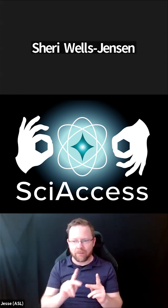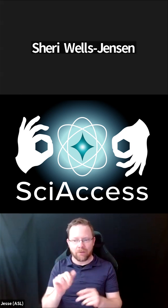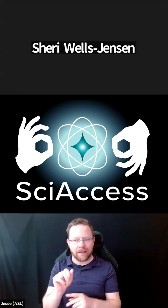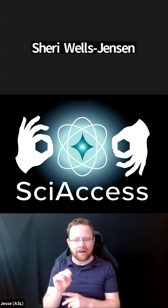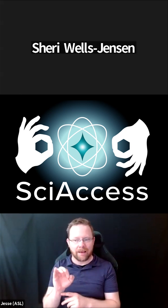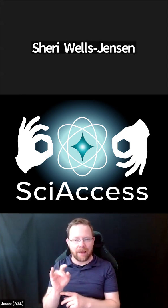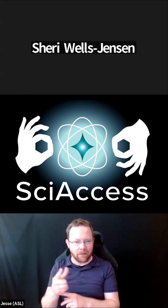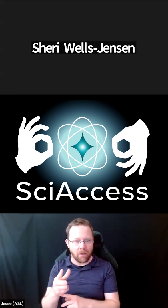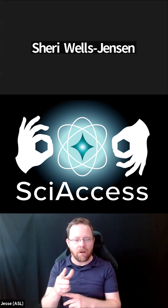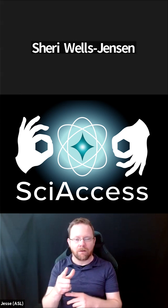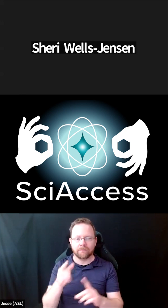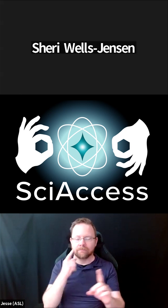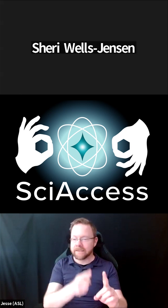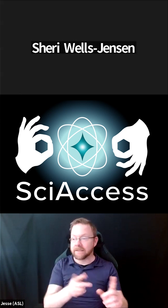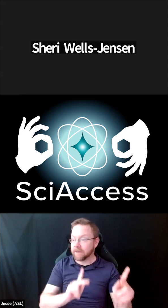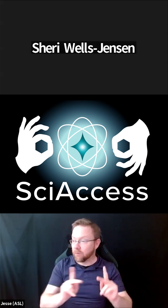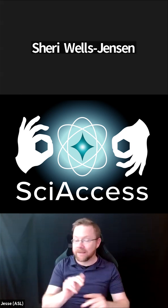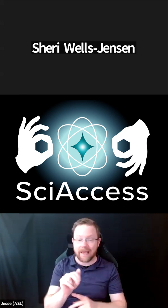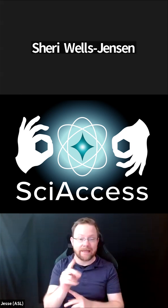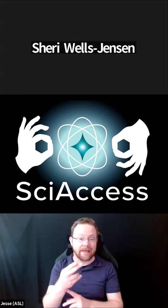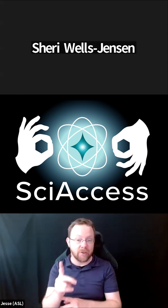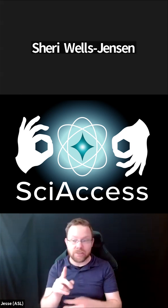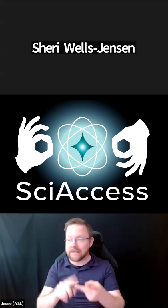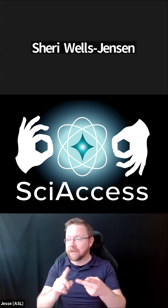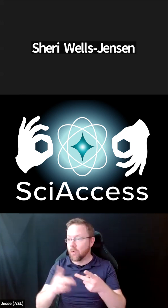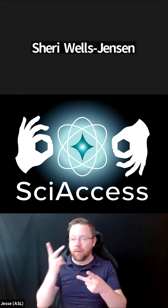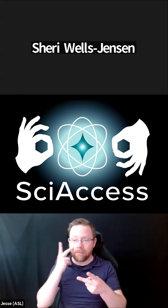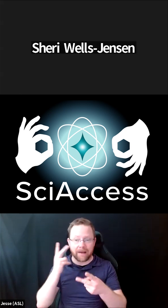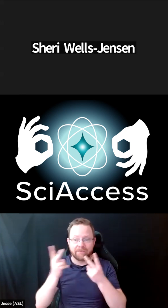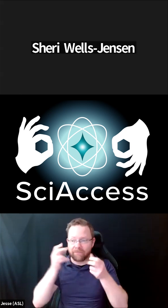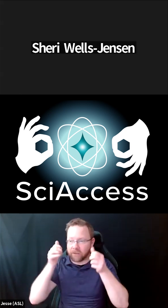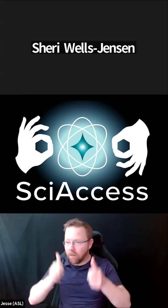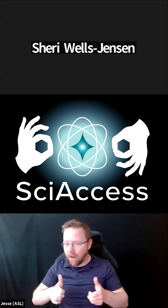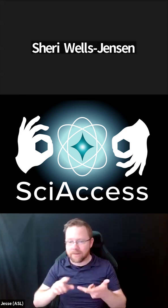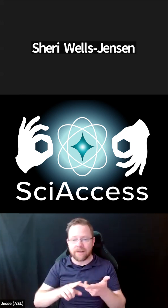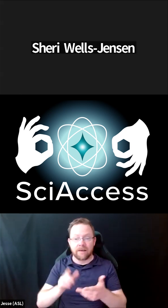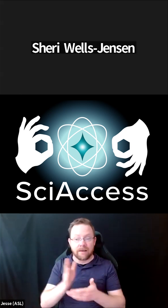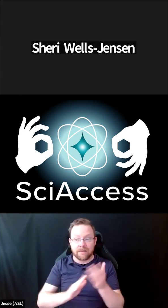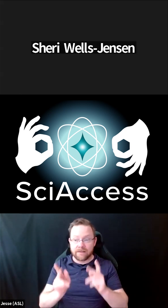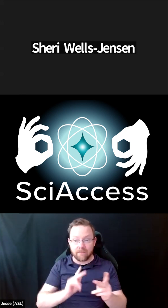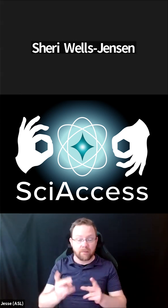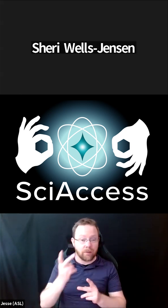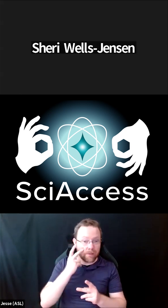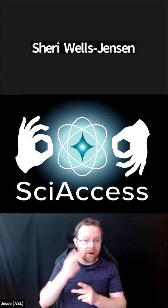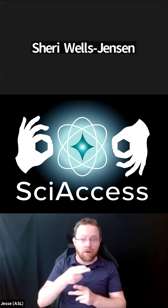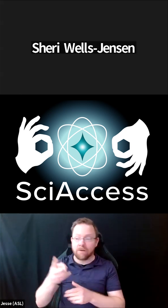degrees of blindness and some folks that are blind and hard of hearing, PTSD, learning disabilities, folks